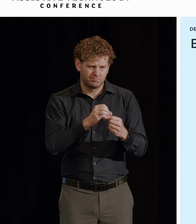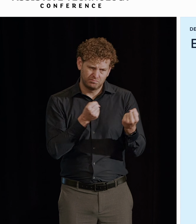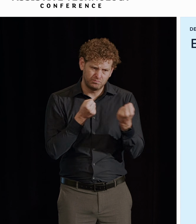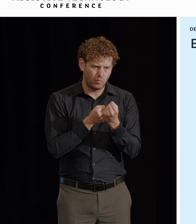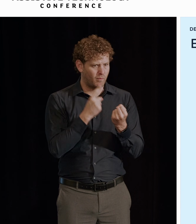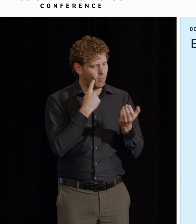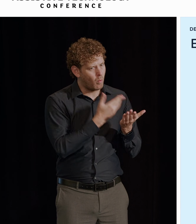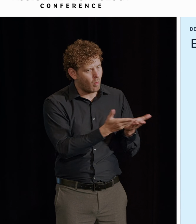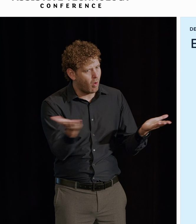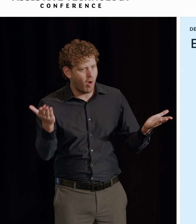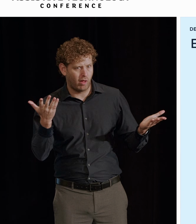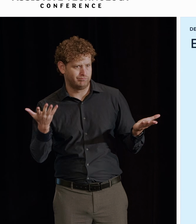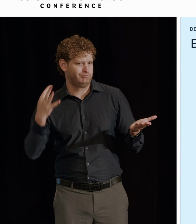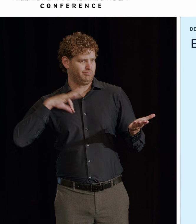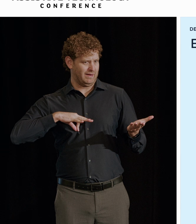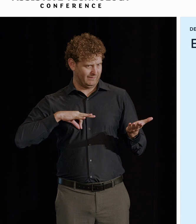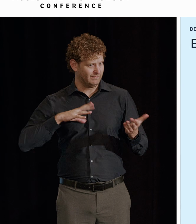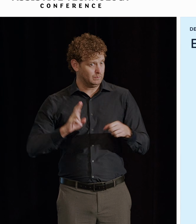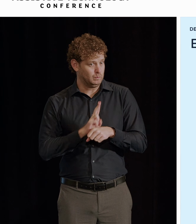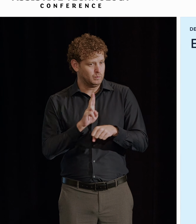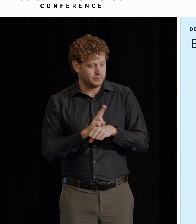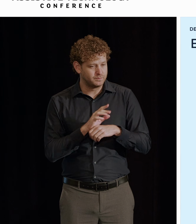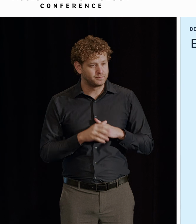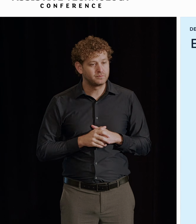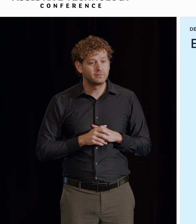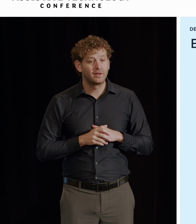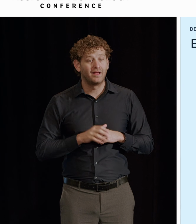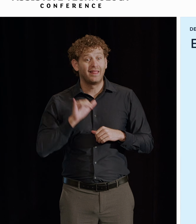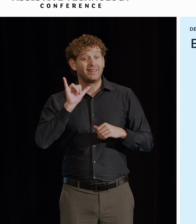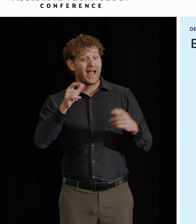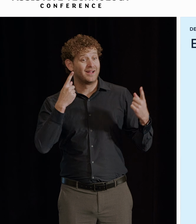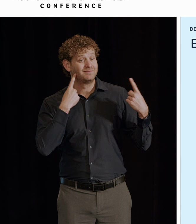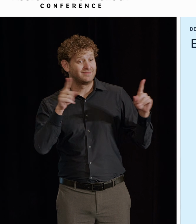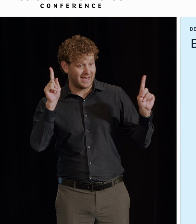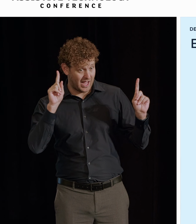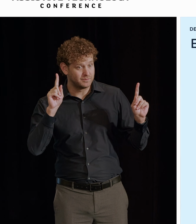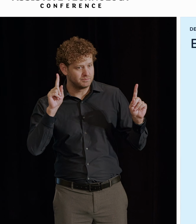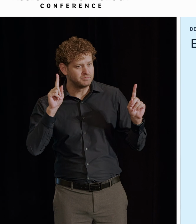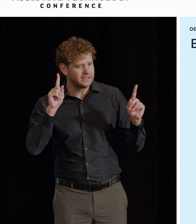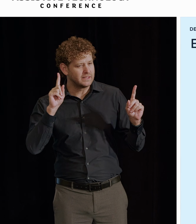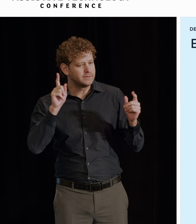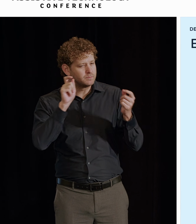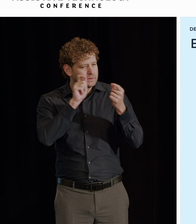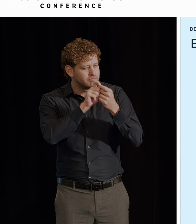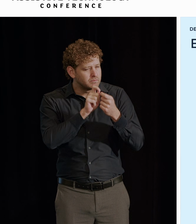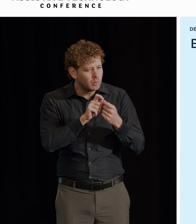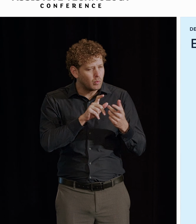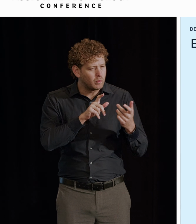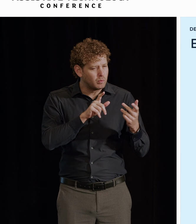We followed this up with detailed responses. Gus just talked to you guys about our multimodal AI capabilities.